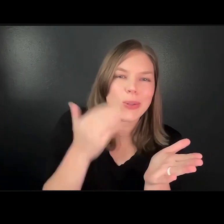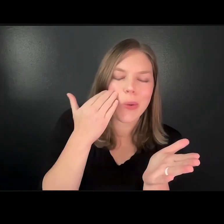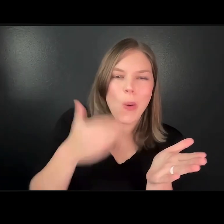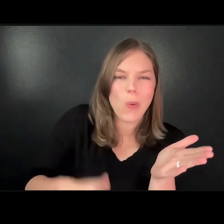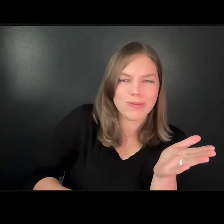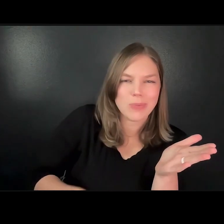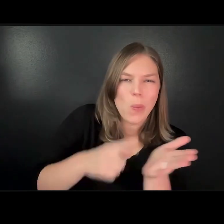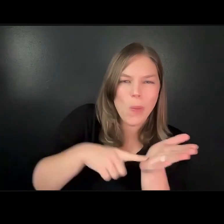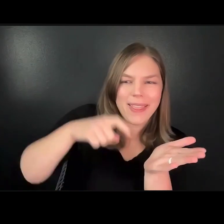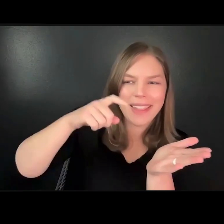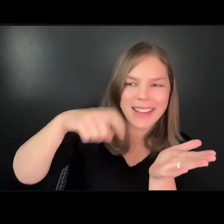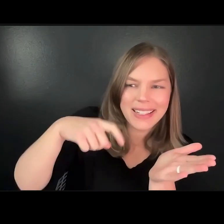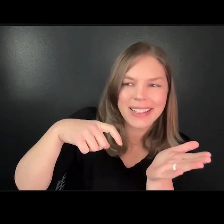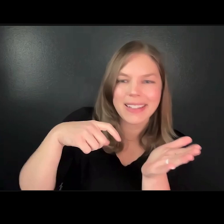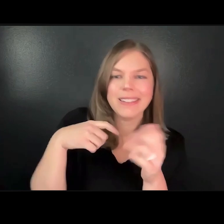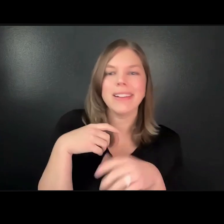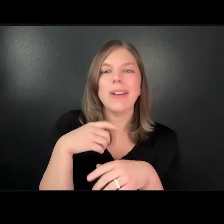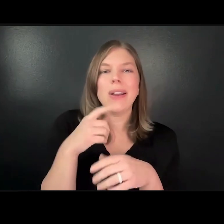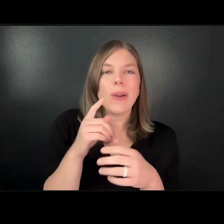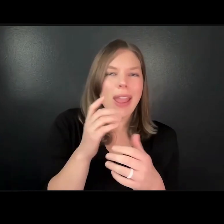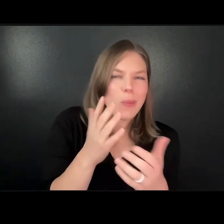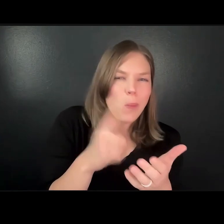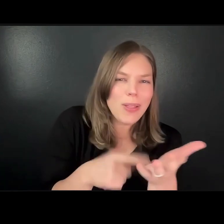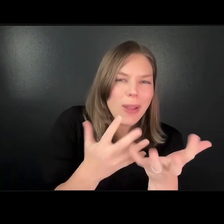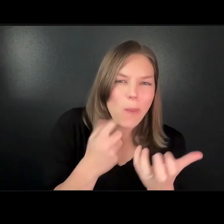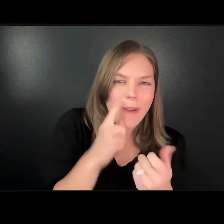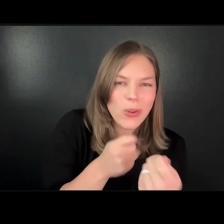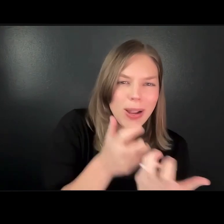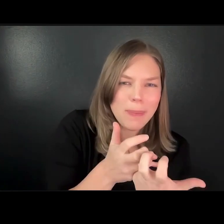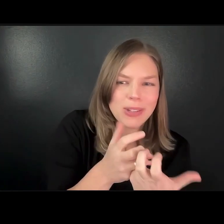Sometimes, students instinctively know what they need or want for accommodations